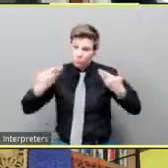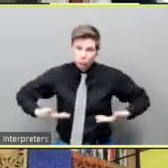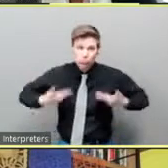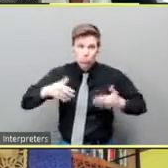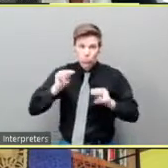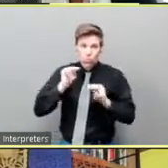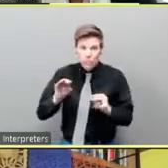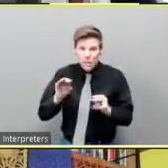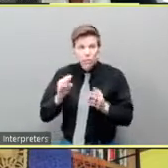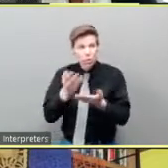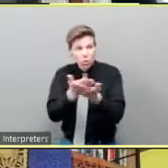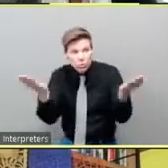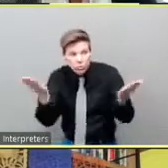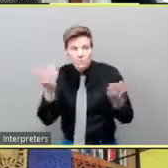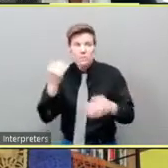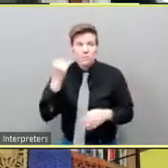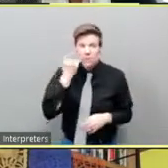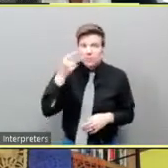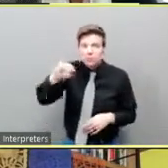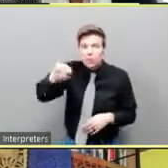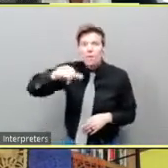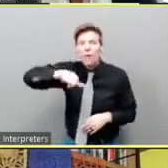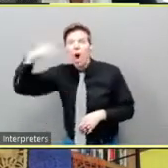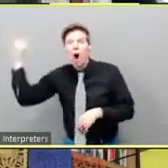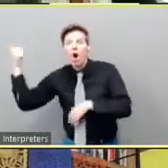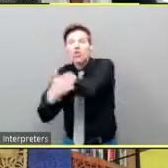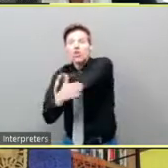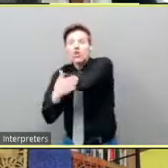federal government vaccine sites are safe